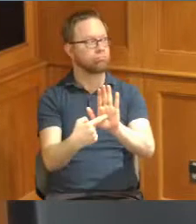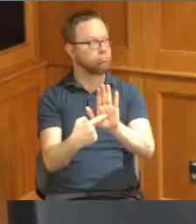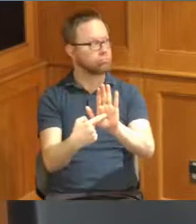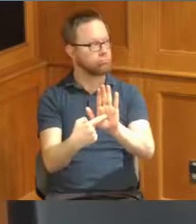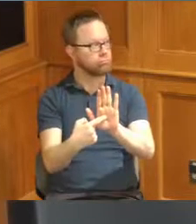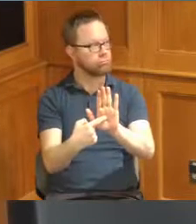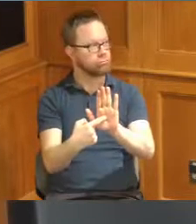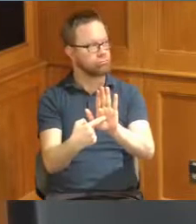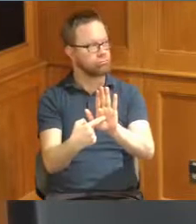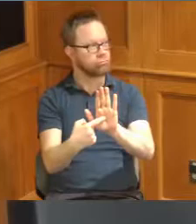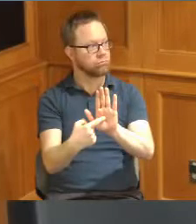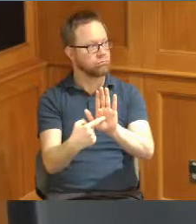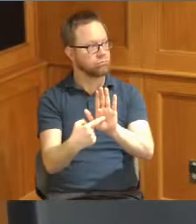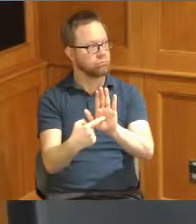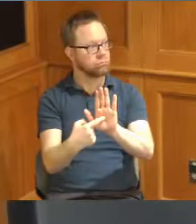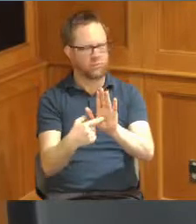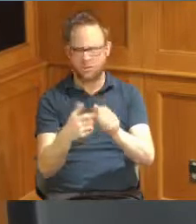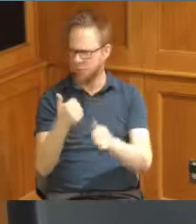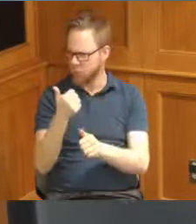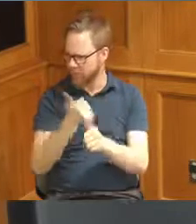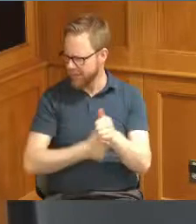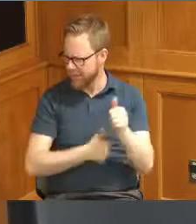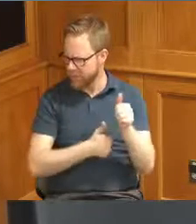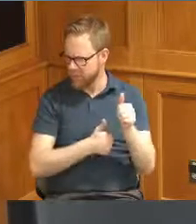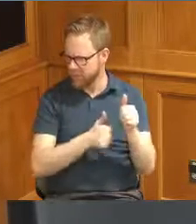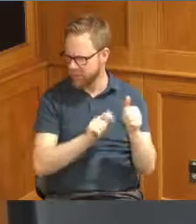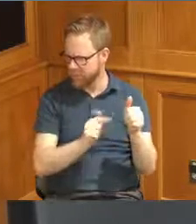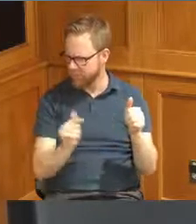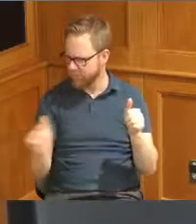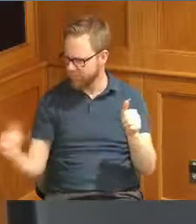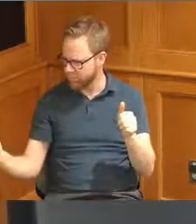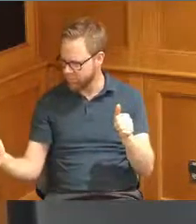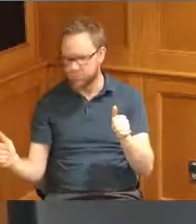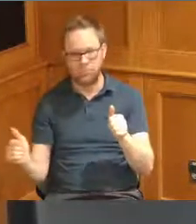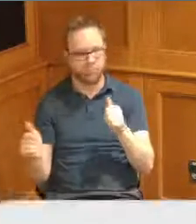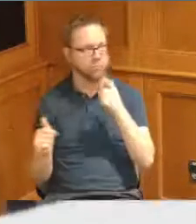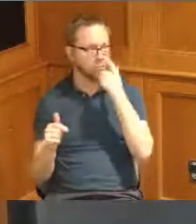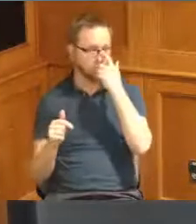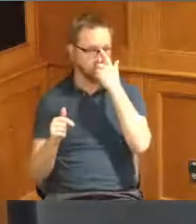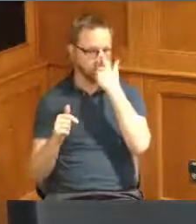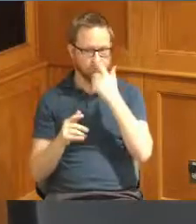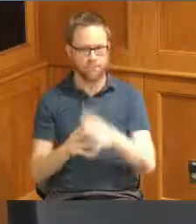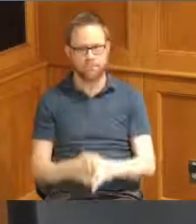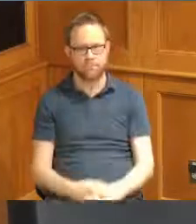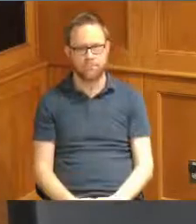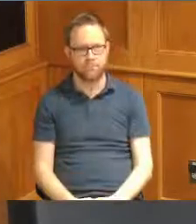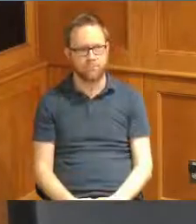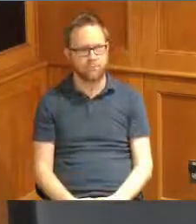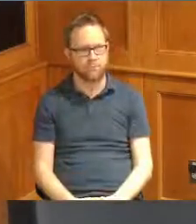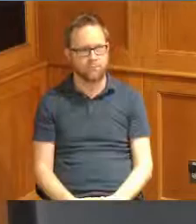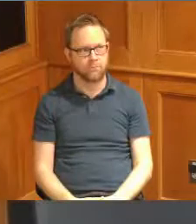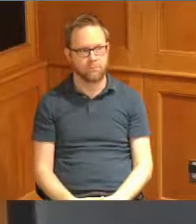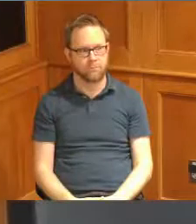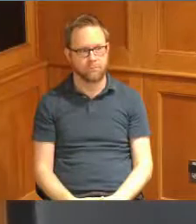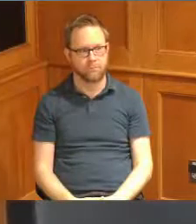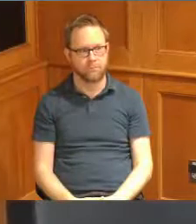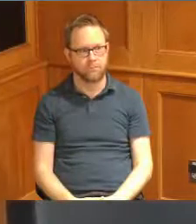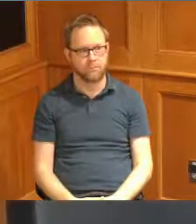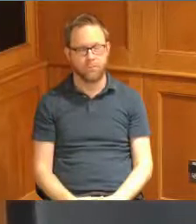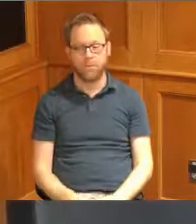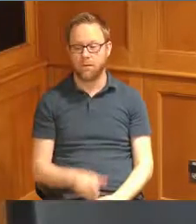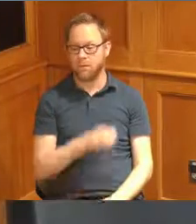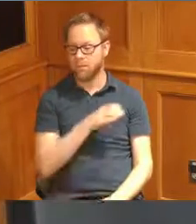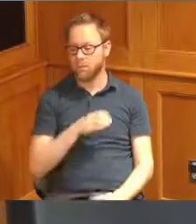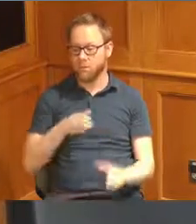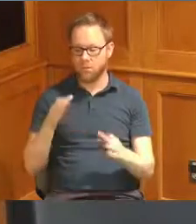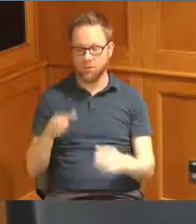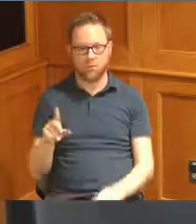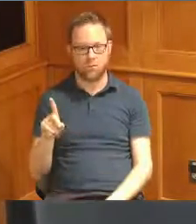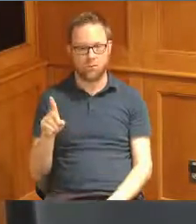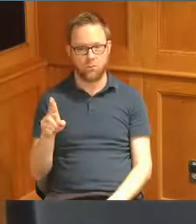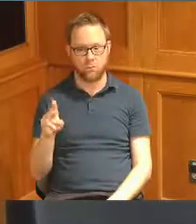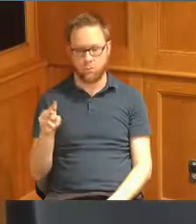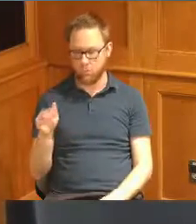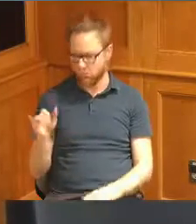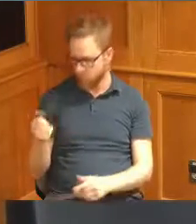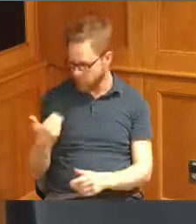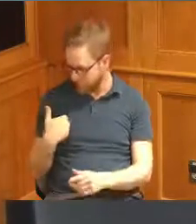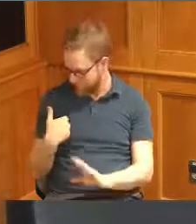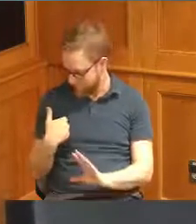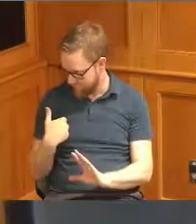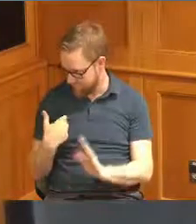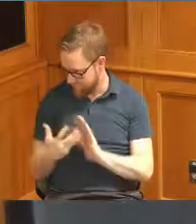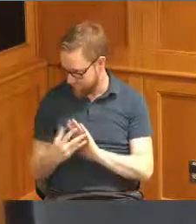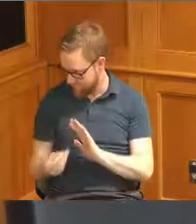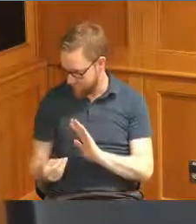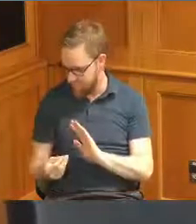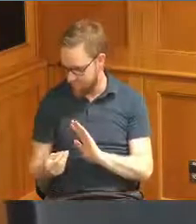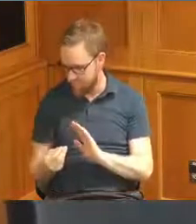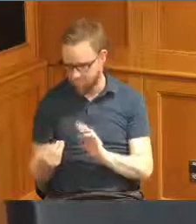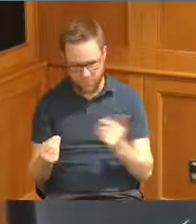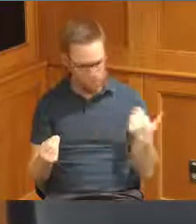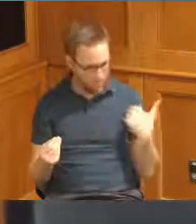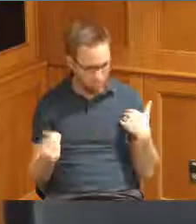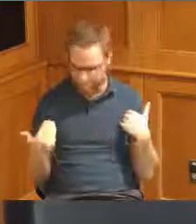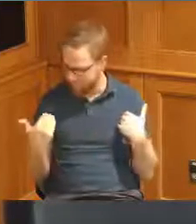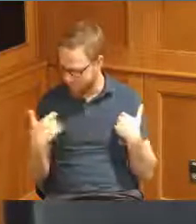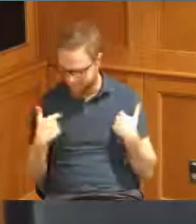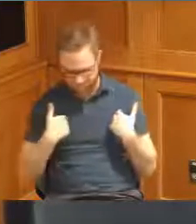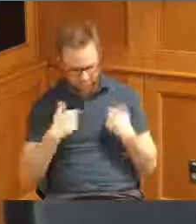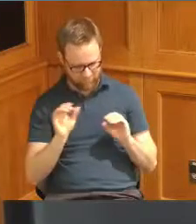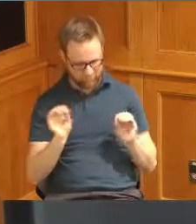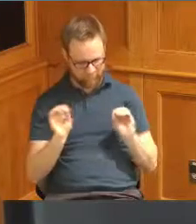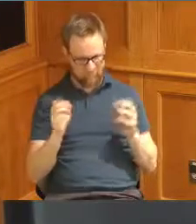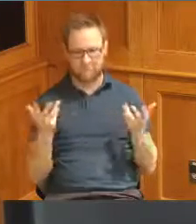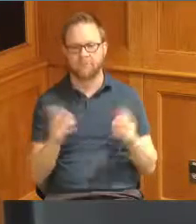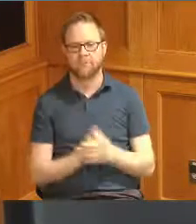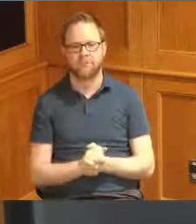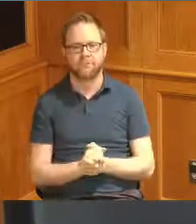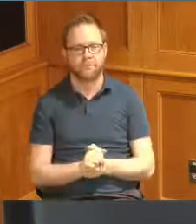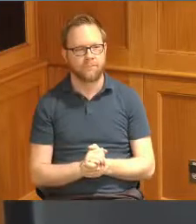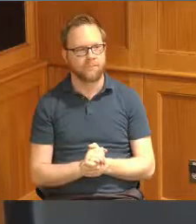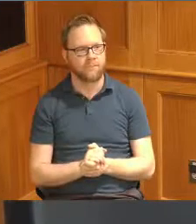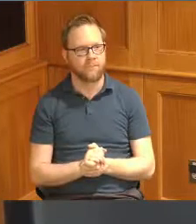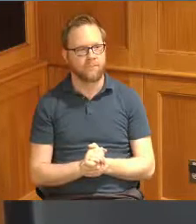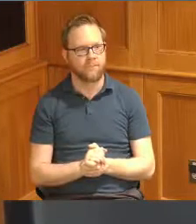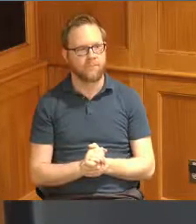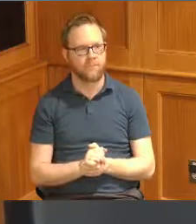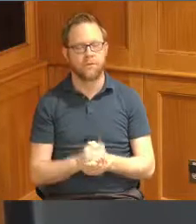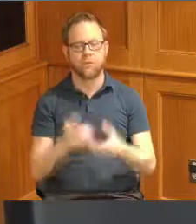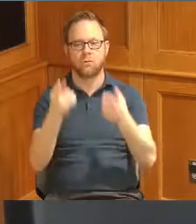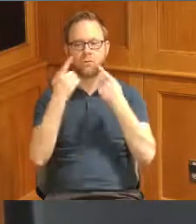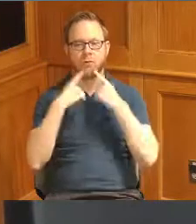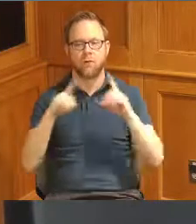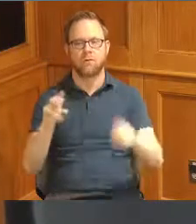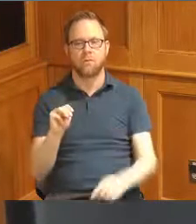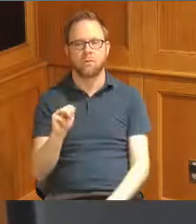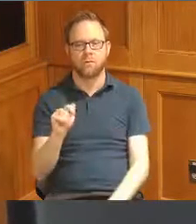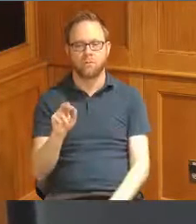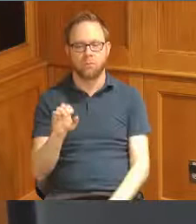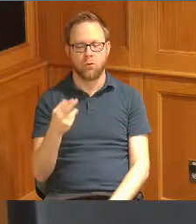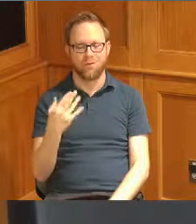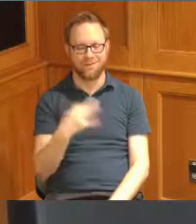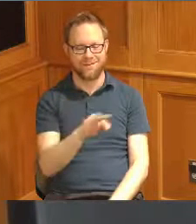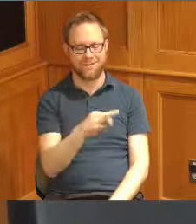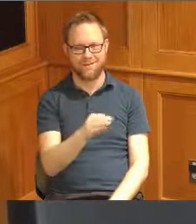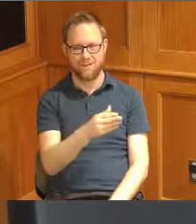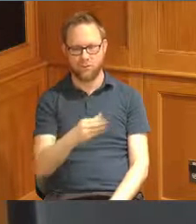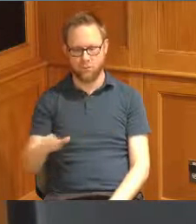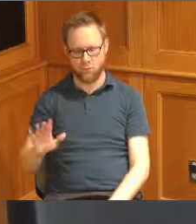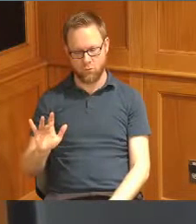do we each have it in front of us okay so proclaiming March 19th through the 25th as Seer